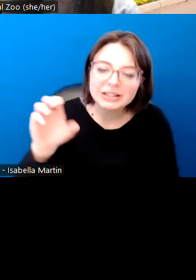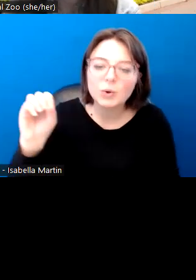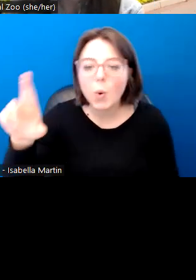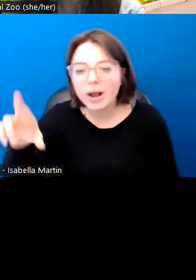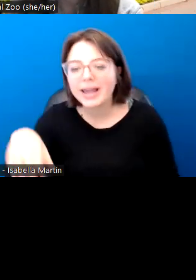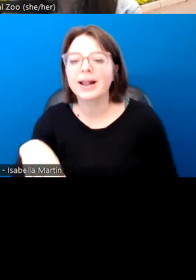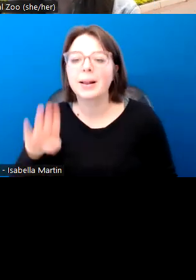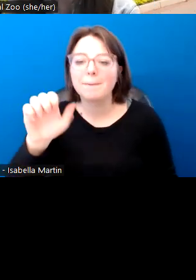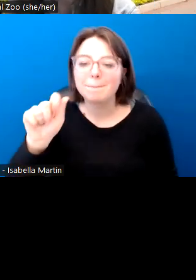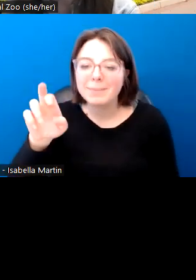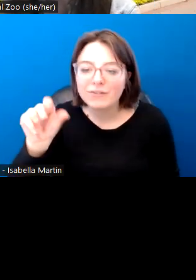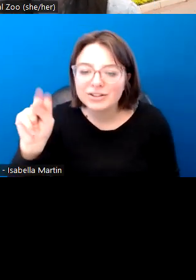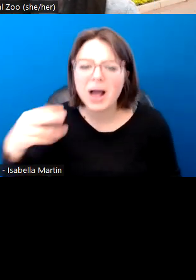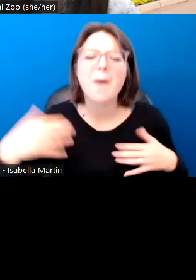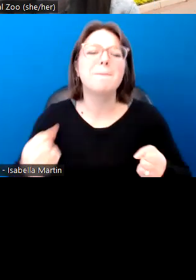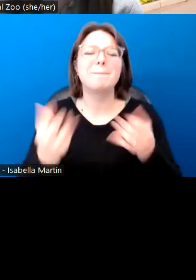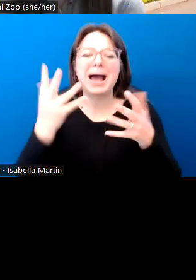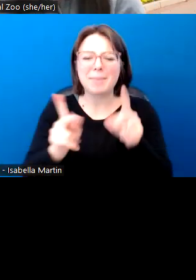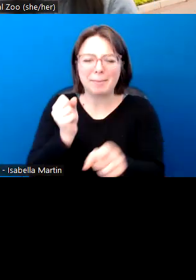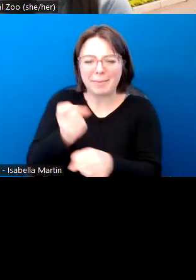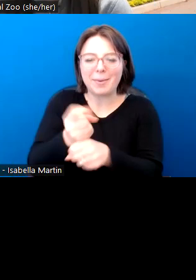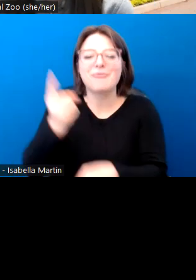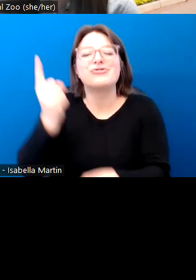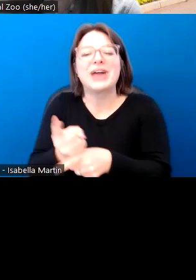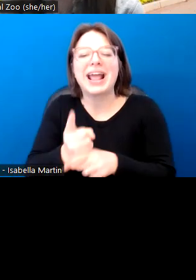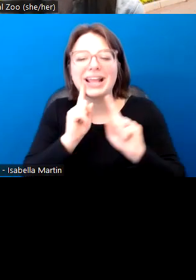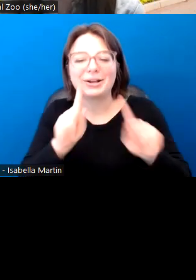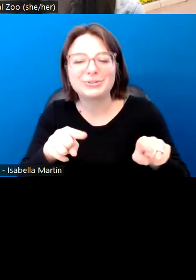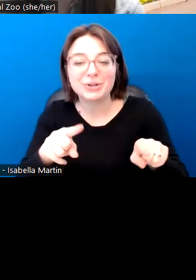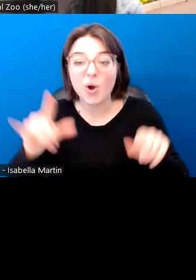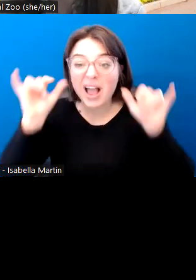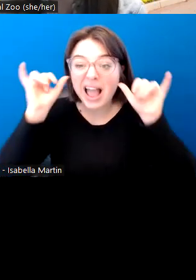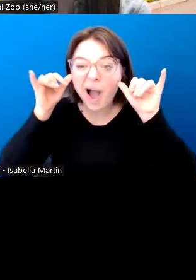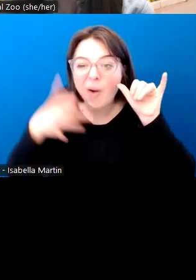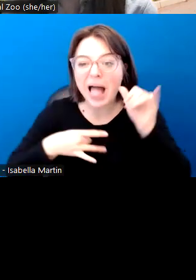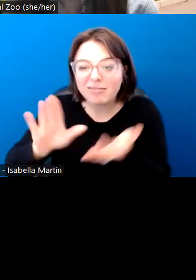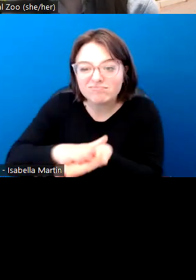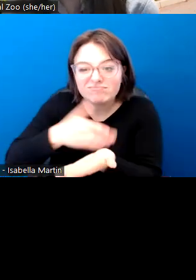got our riddle correct. What do cows like to put on their sandwiches and the answer is